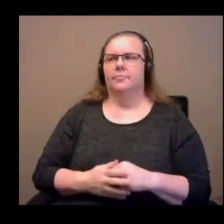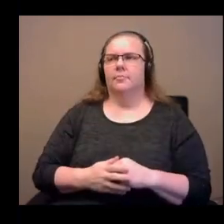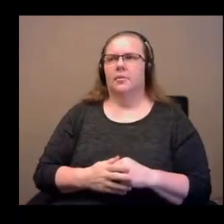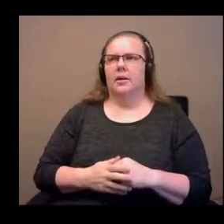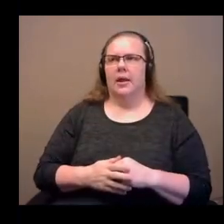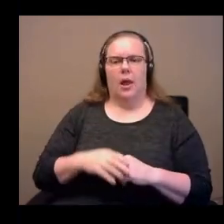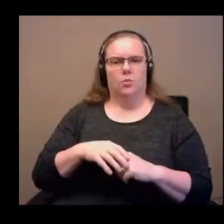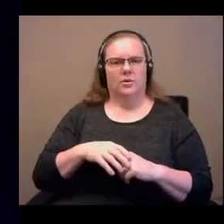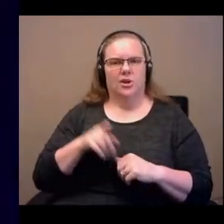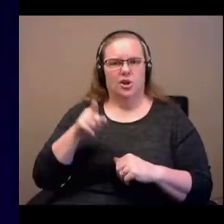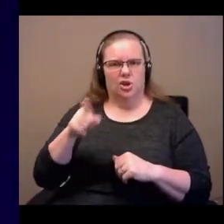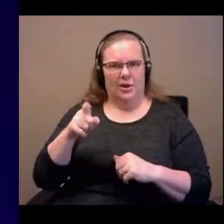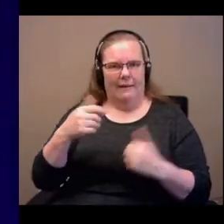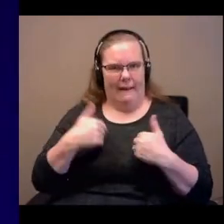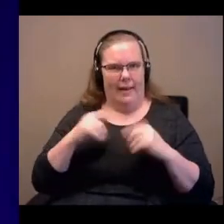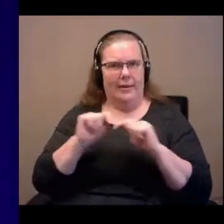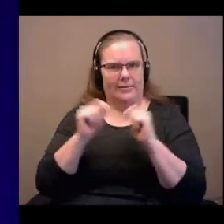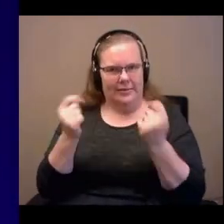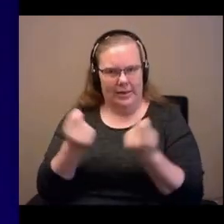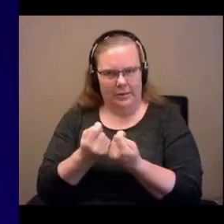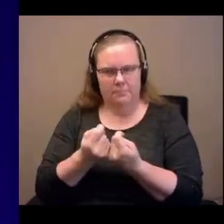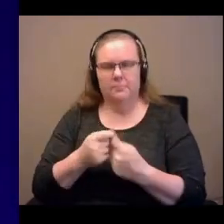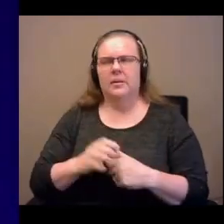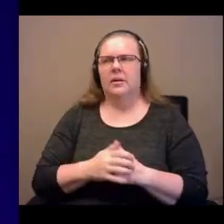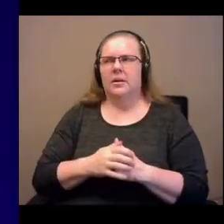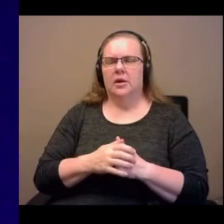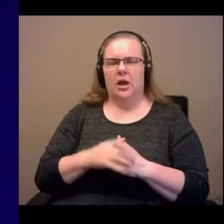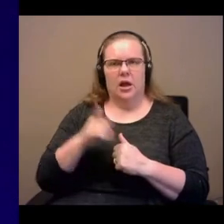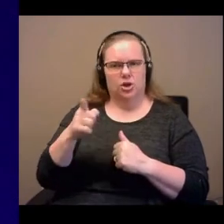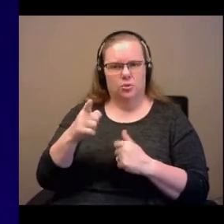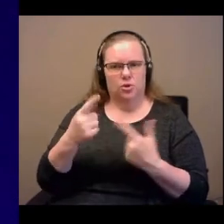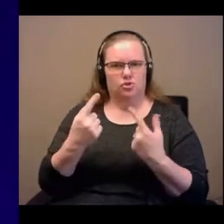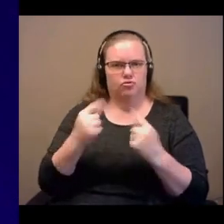needed a different strategy. She calls a meeting, and she starts by asking a rhetorical question: